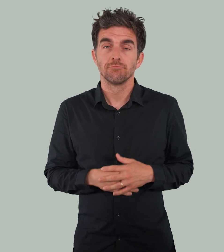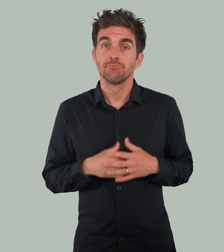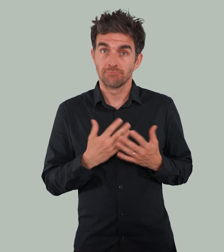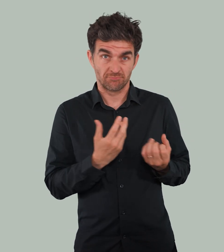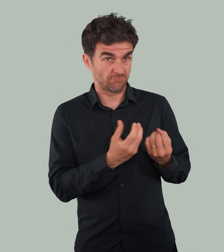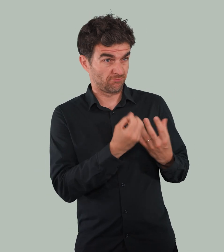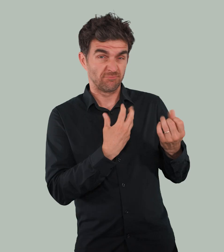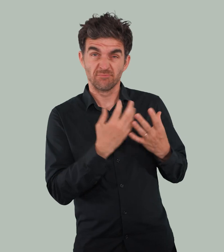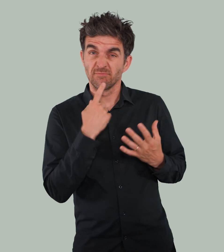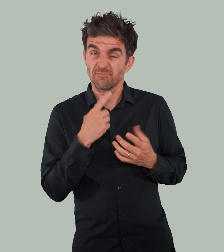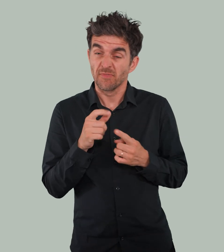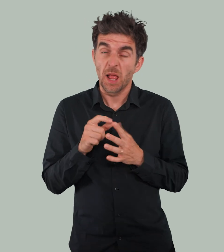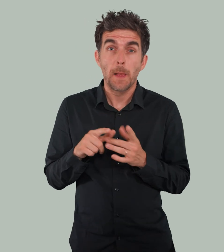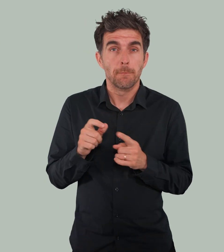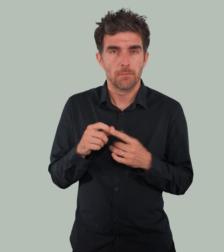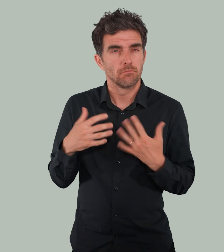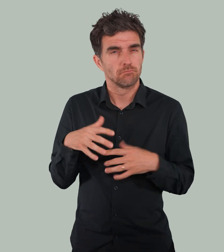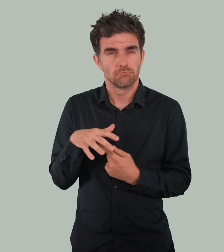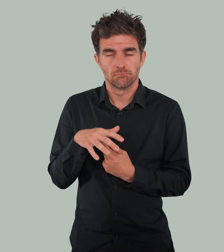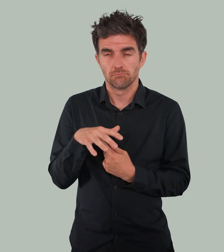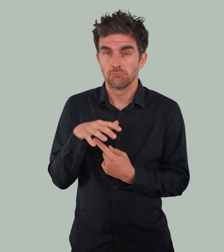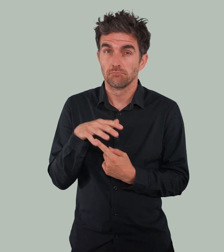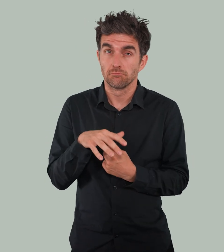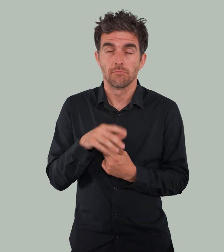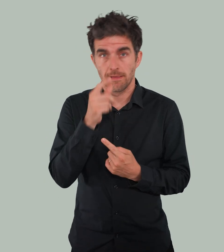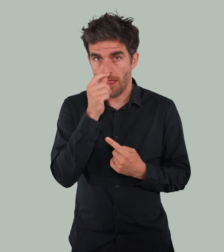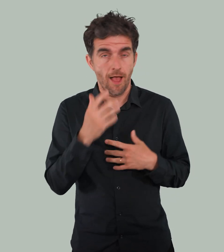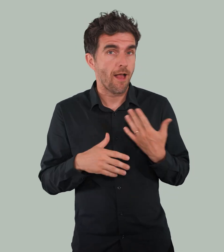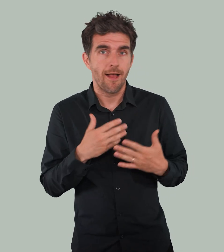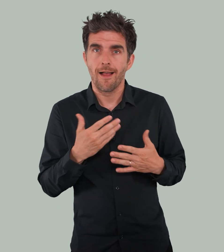34. Respondents consistently describe PIP as fundamental to managing the